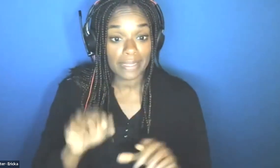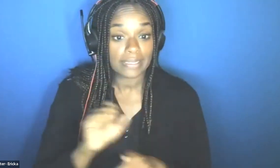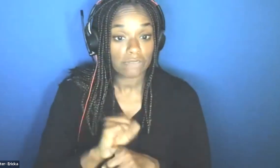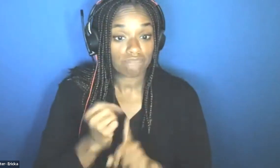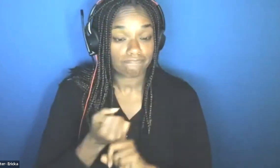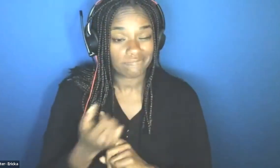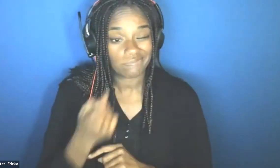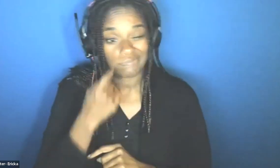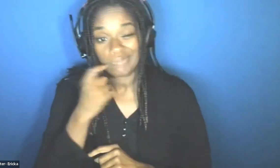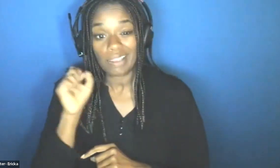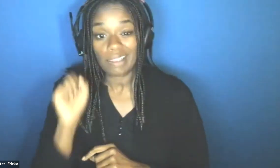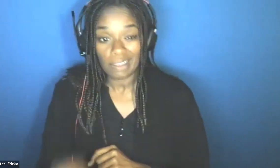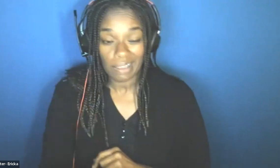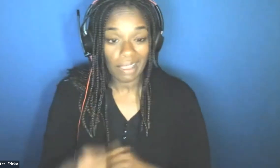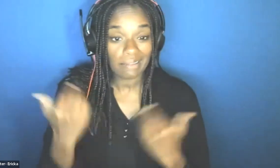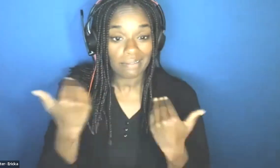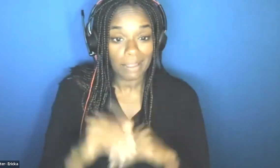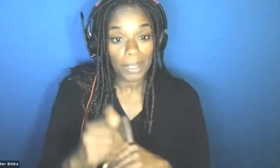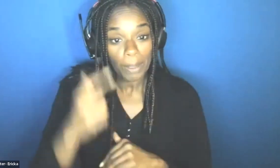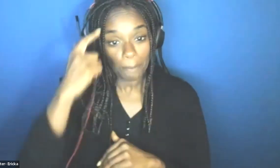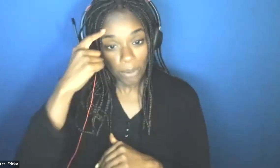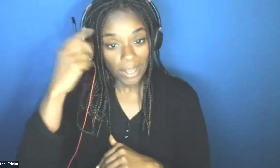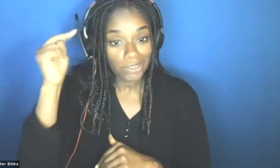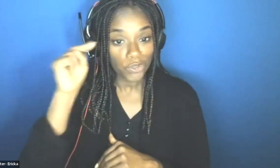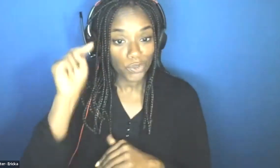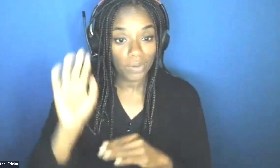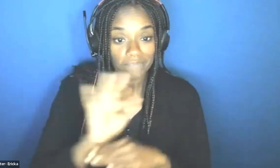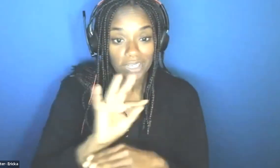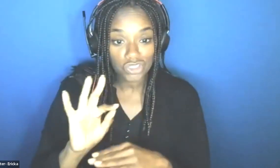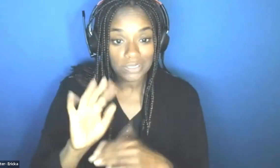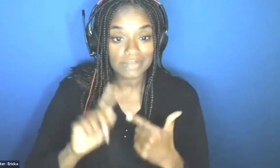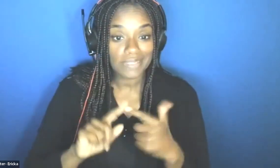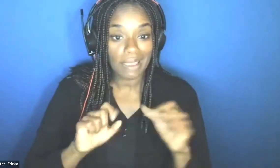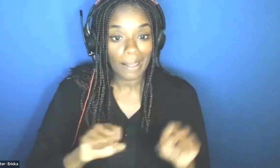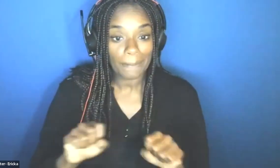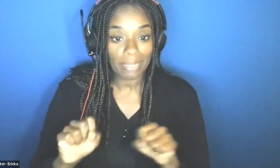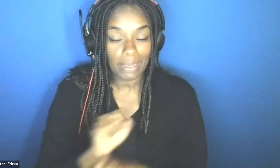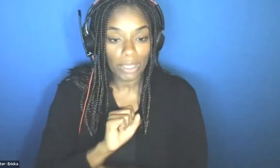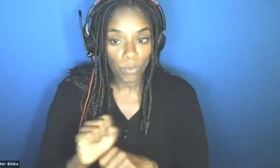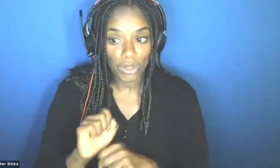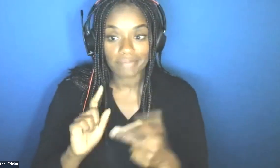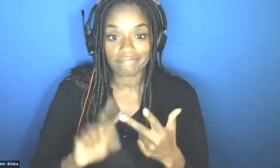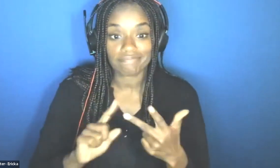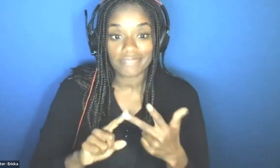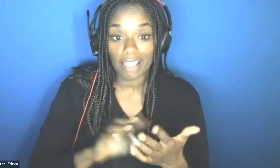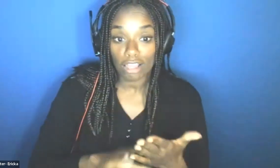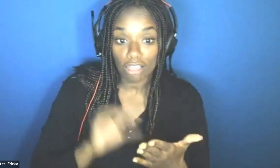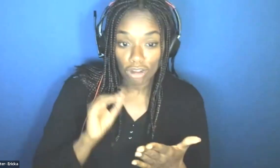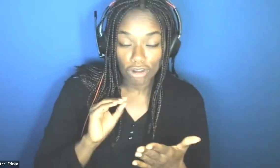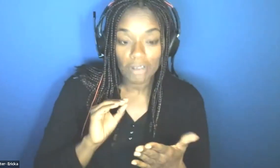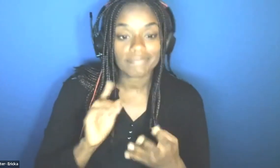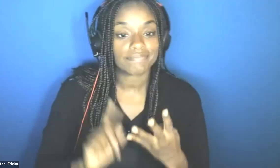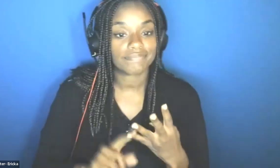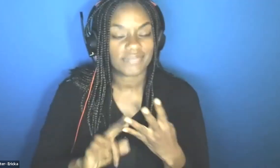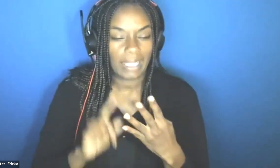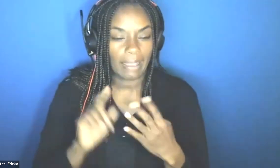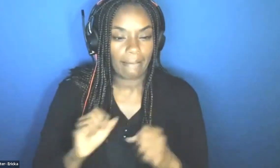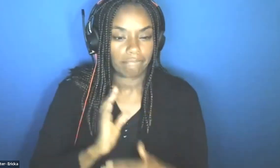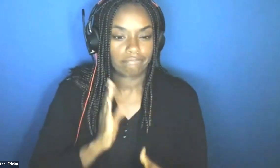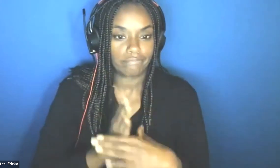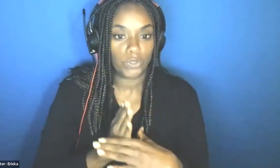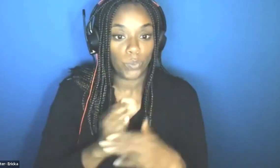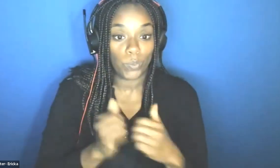The first is that someone has a physical or mental impairment that would substantially limit one or more major life activities.